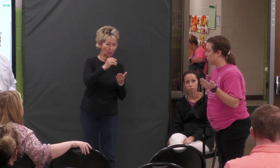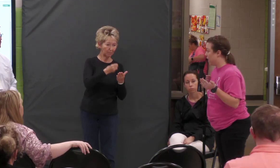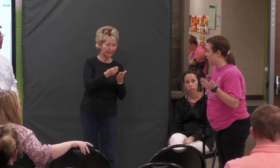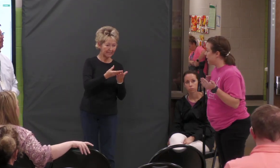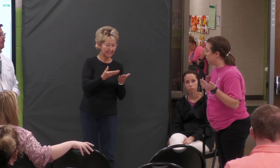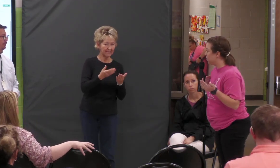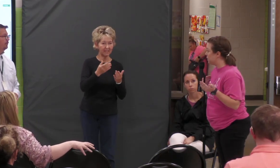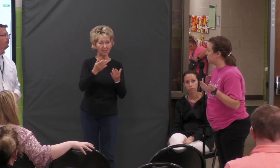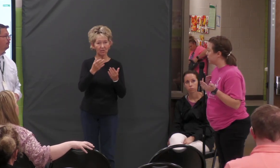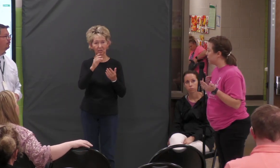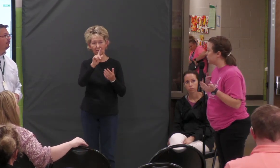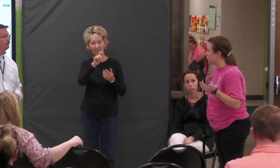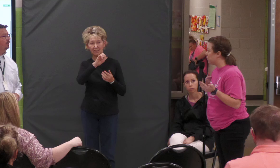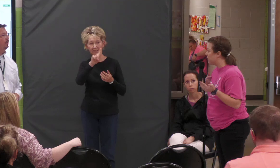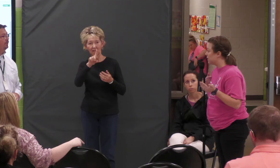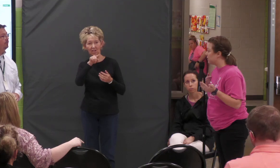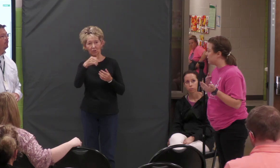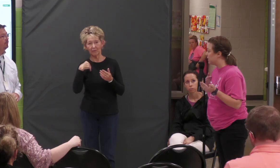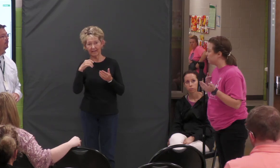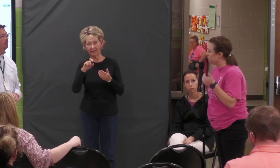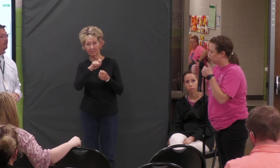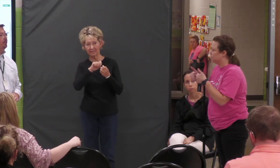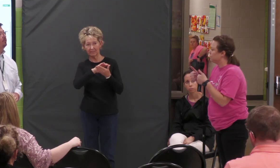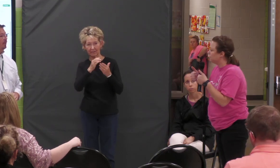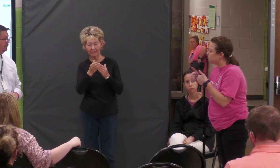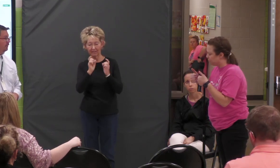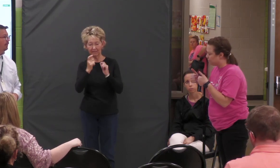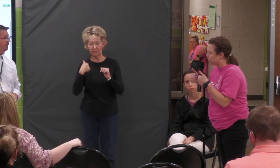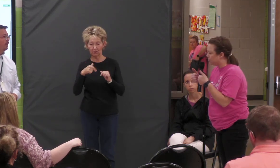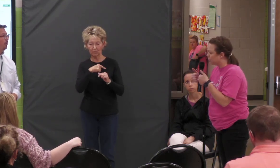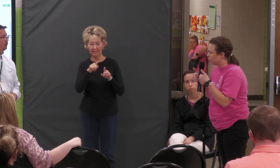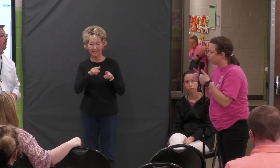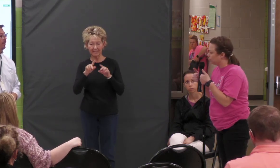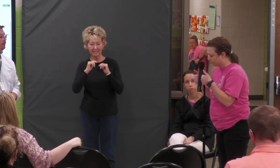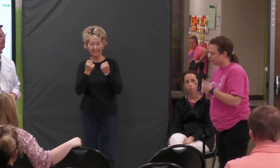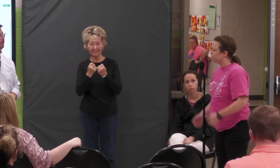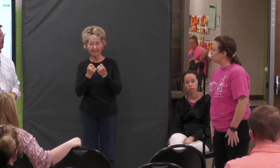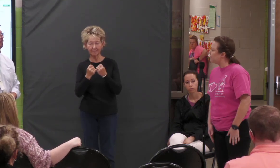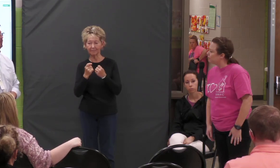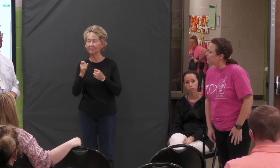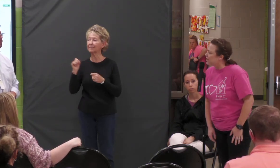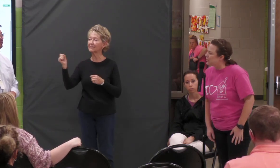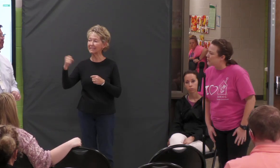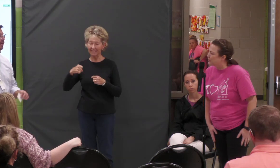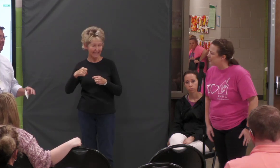you have that will be given to us as a team yes that's that's a go yeah we're just trying